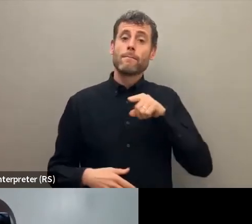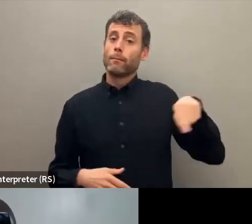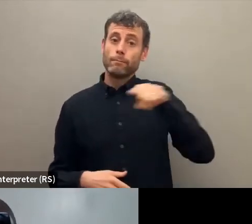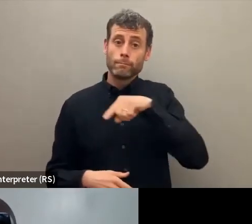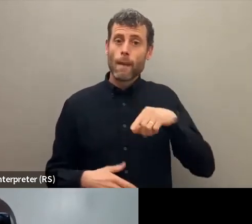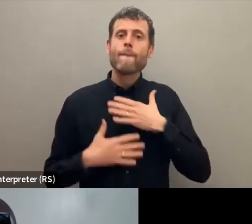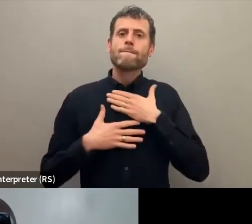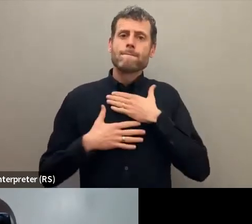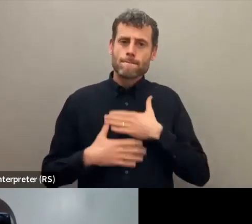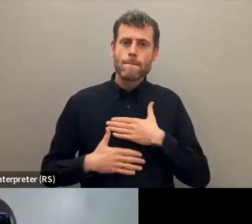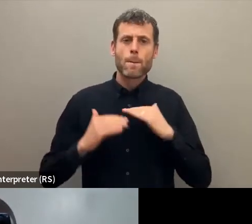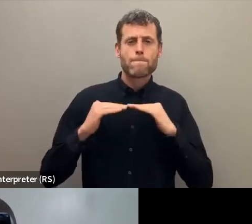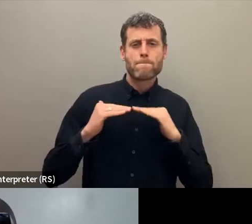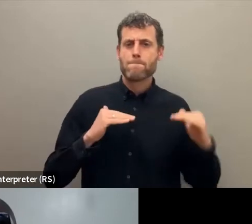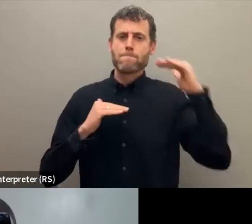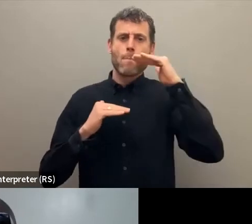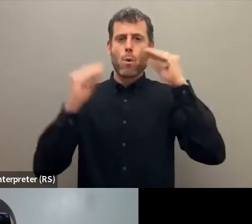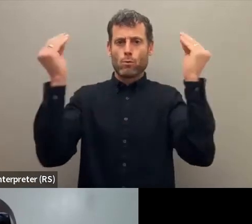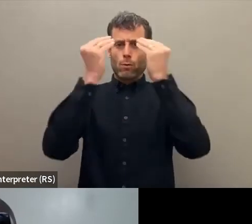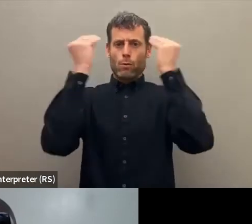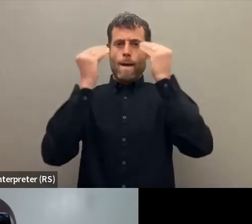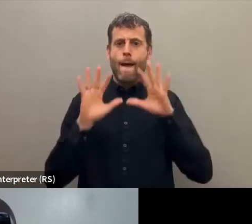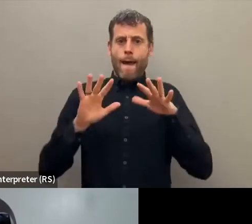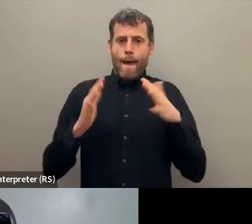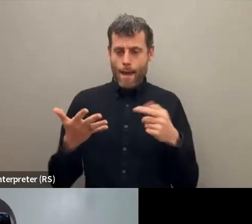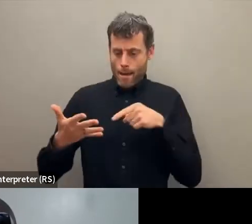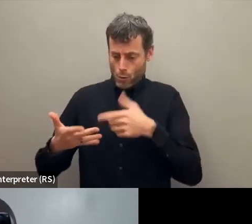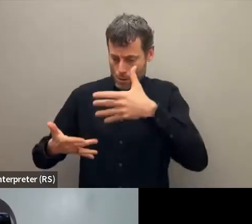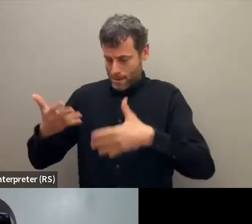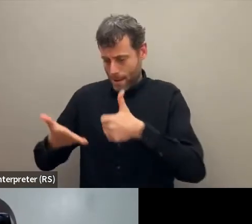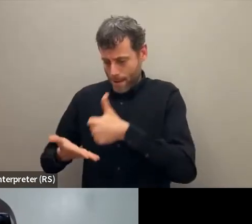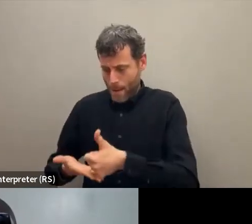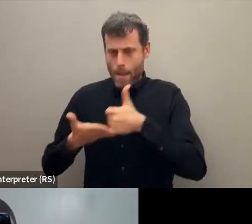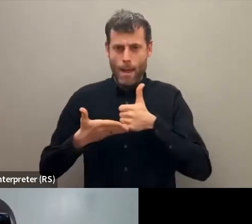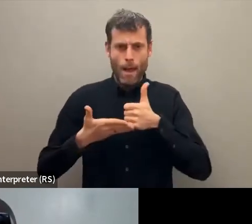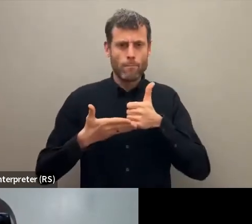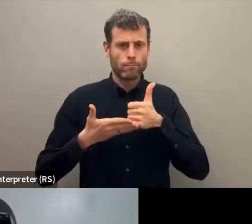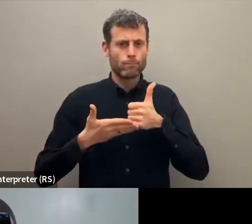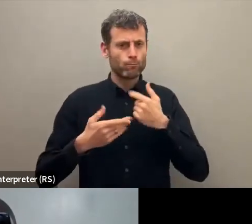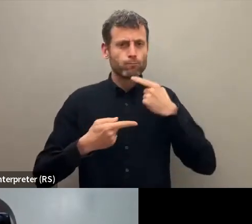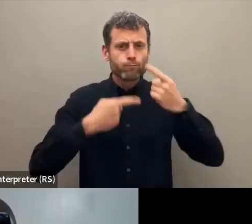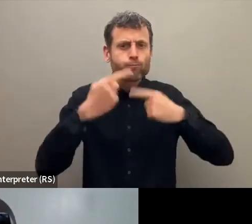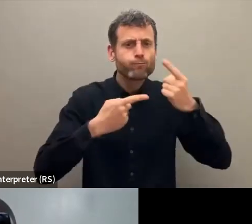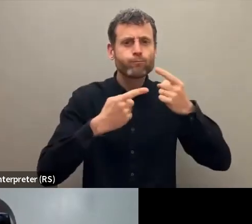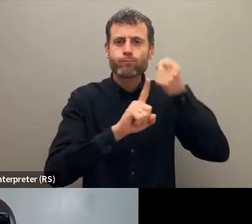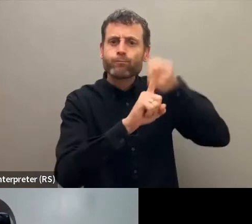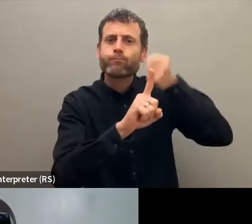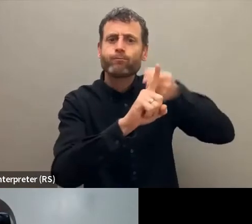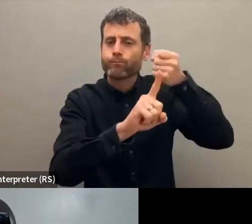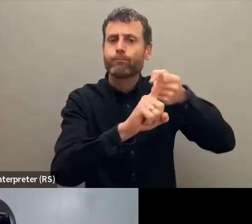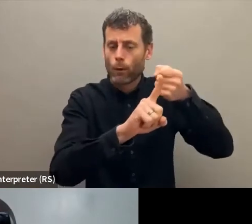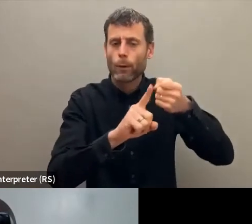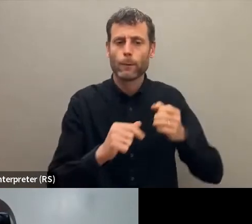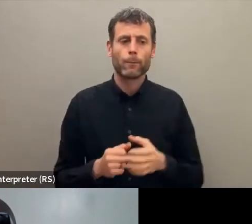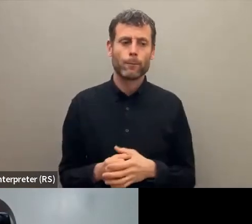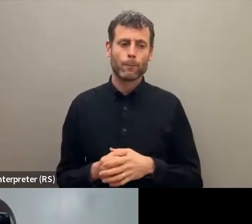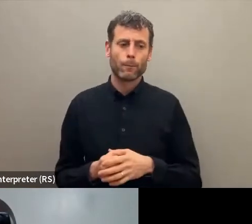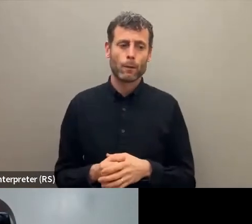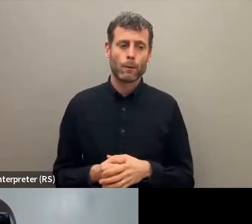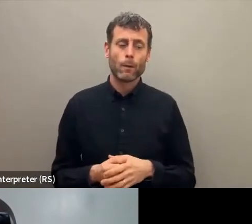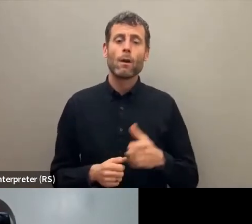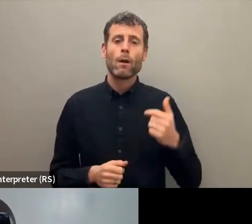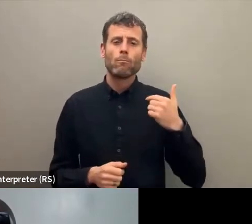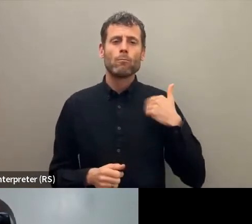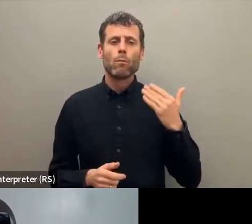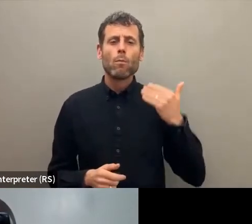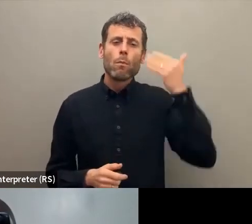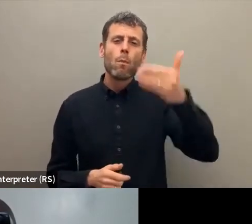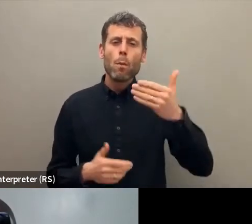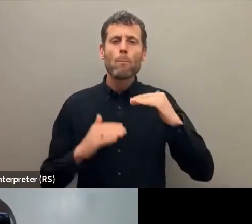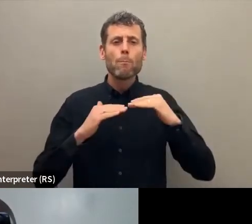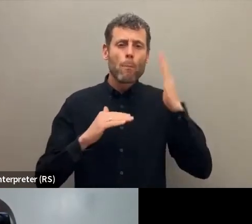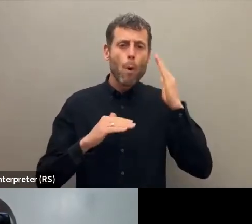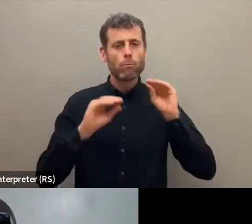Elizabeth Lockwood: And some key feedback points that i'll share from both the training and user test feedback, is that we found or participants told us.